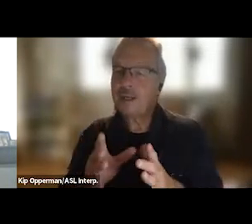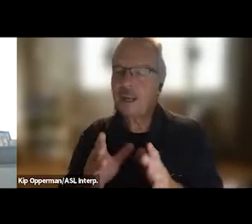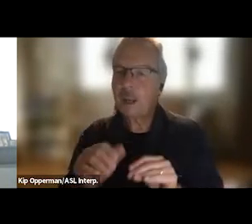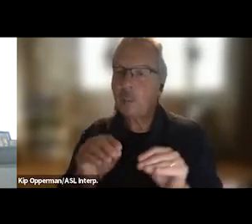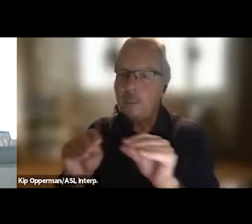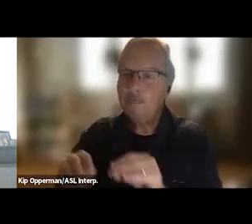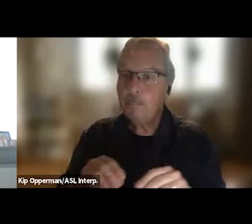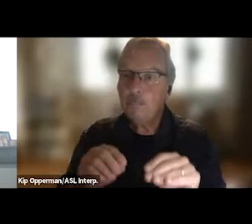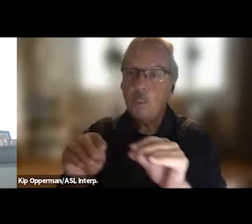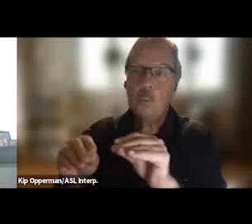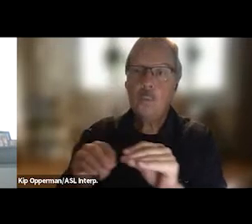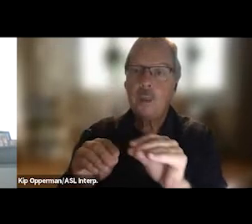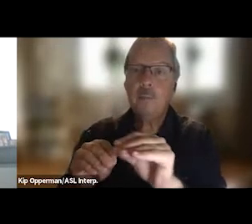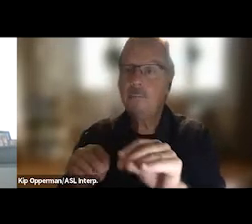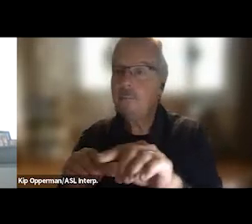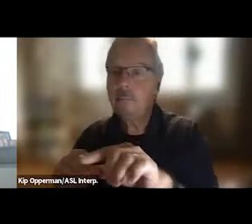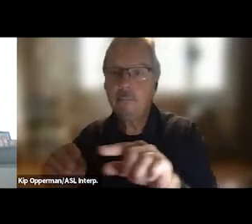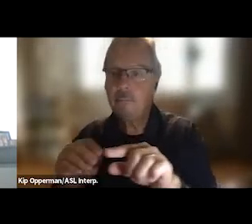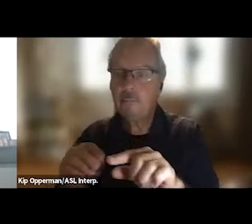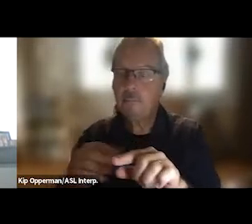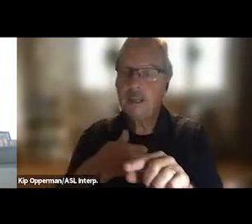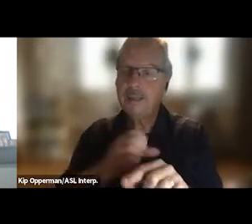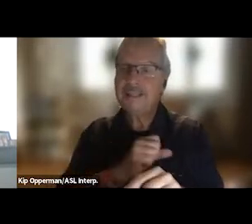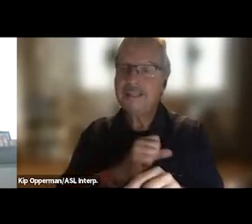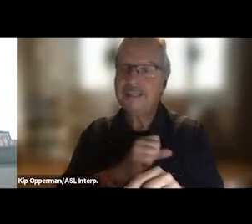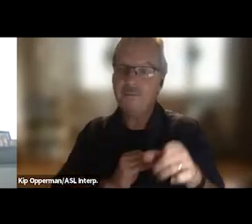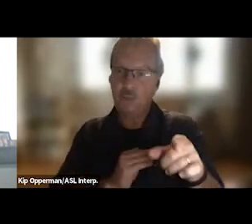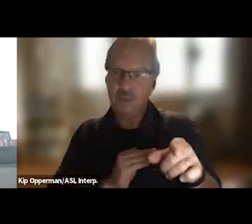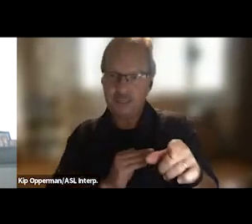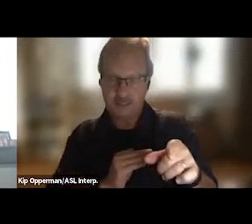and actually really dedicate and commit staff to this unit.